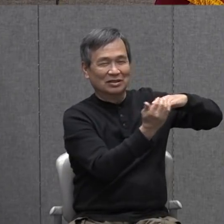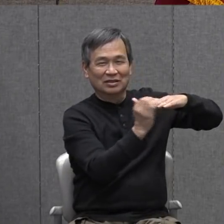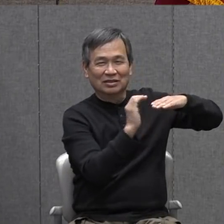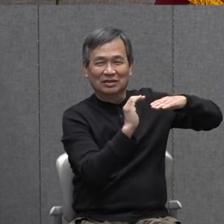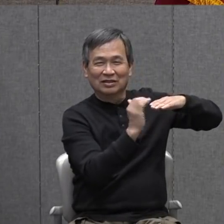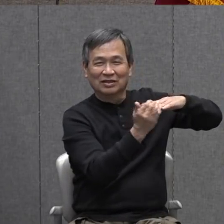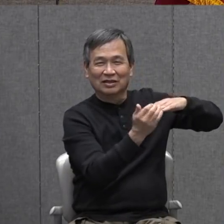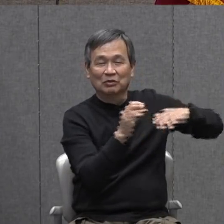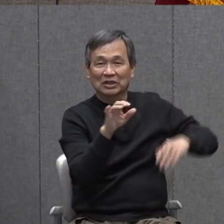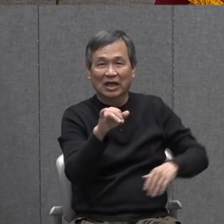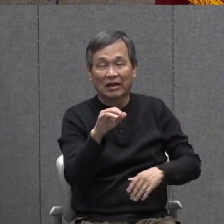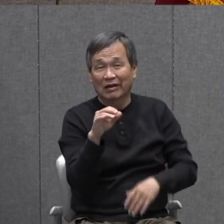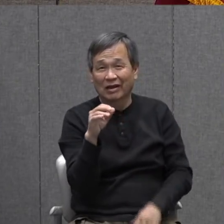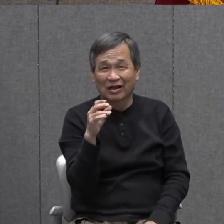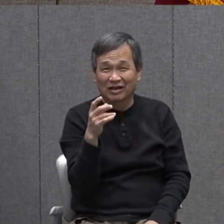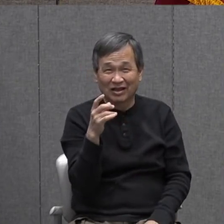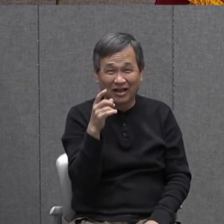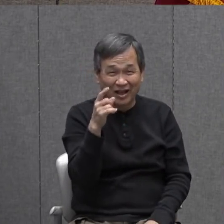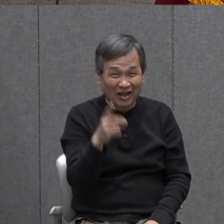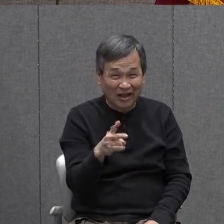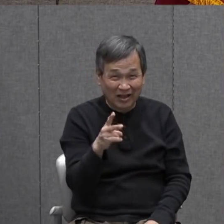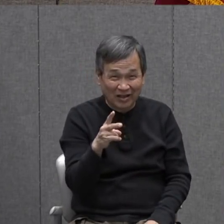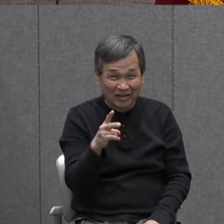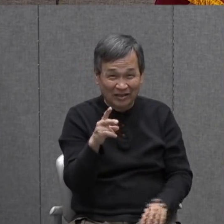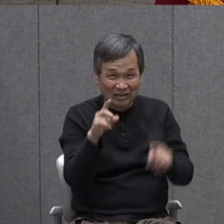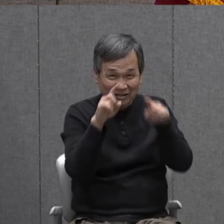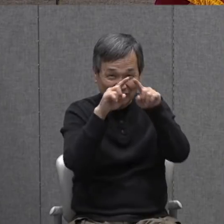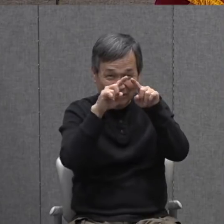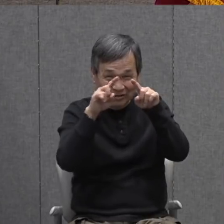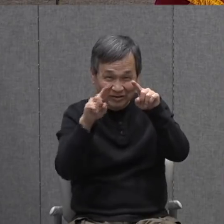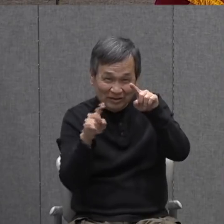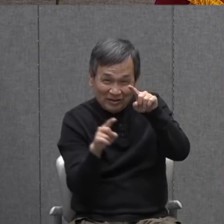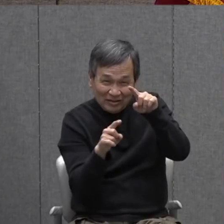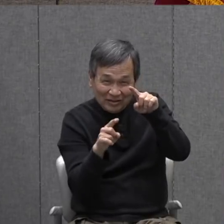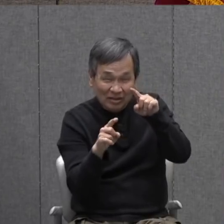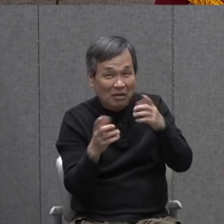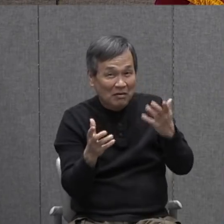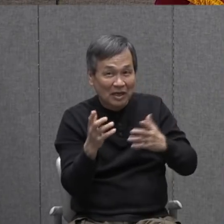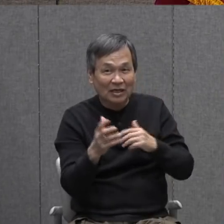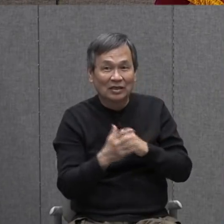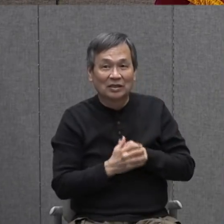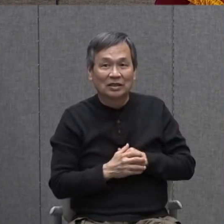Maybe a half circle, yeah. Maybe I just add a little line right there. That's my little toe part.